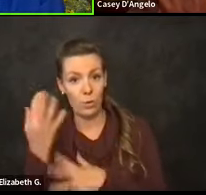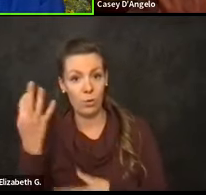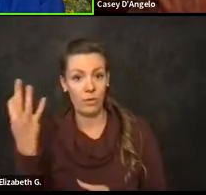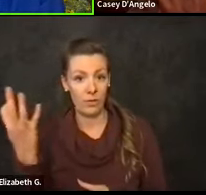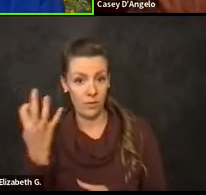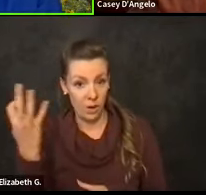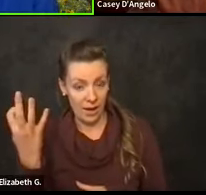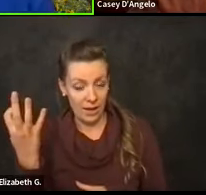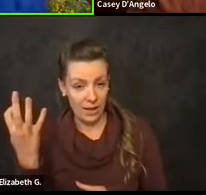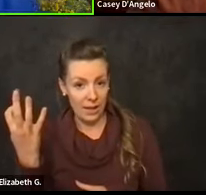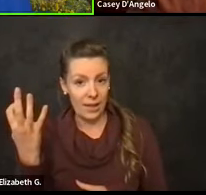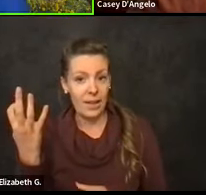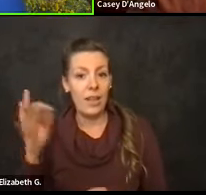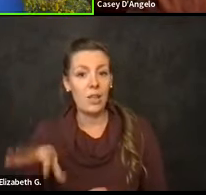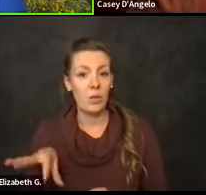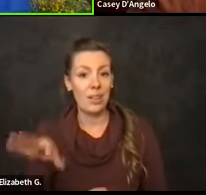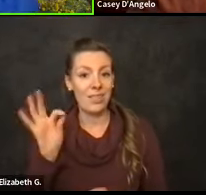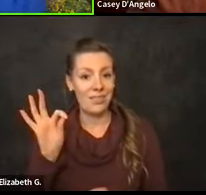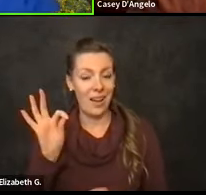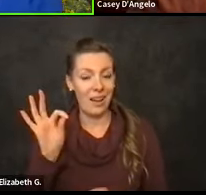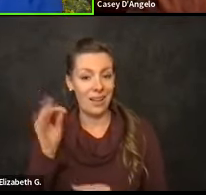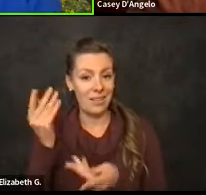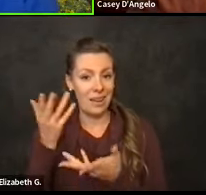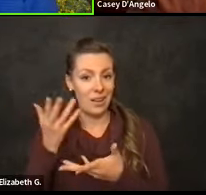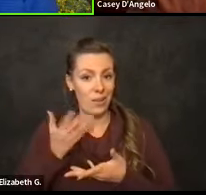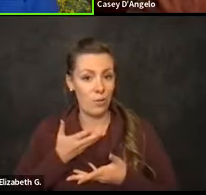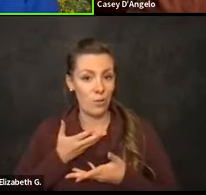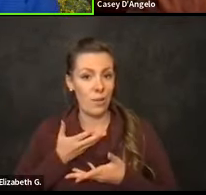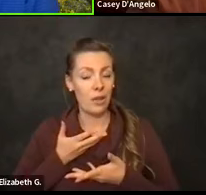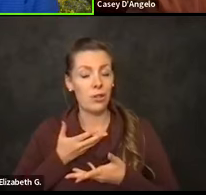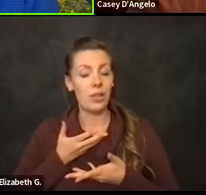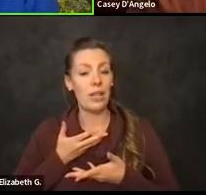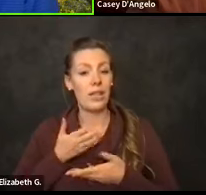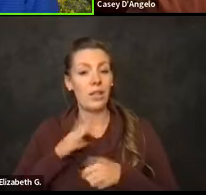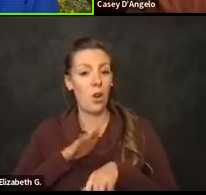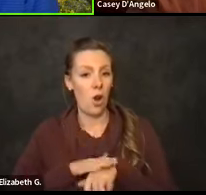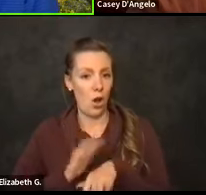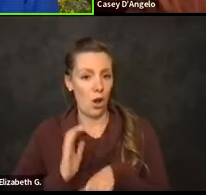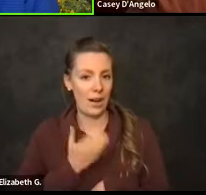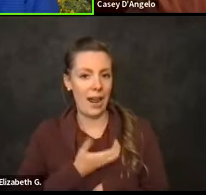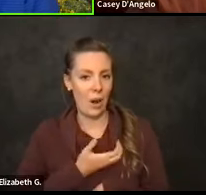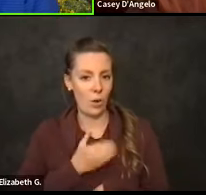can find those venues by going to socoemergenciaorg.